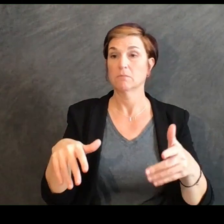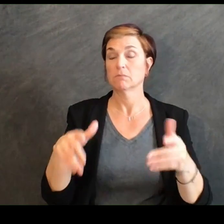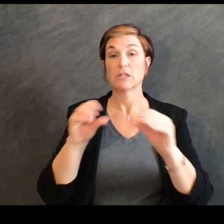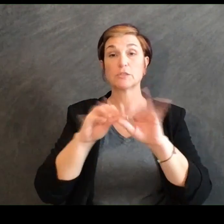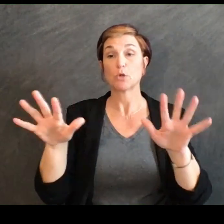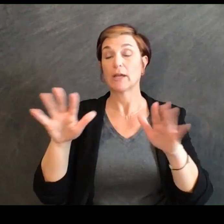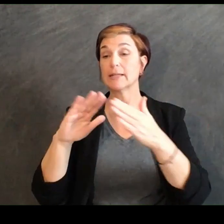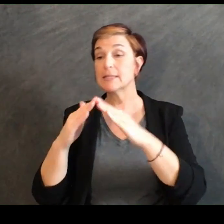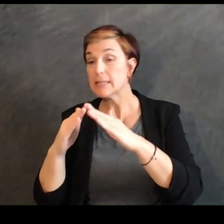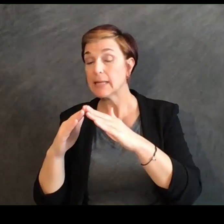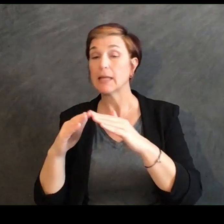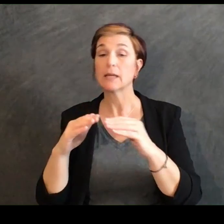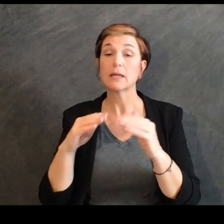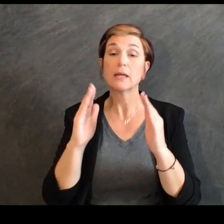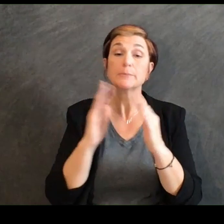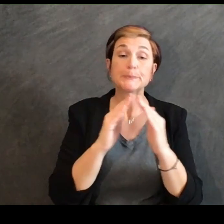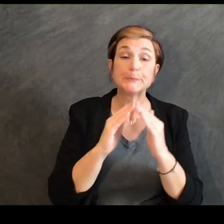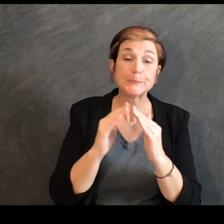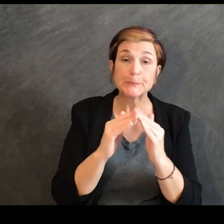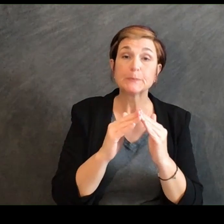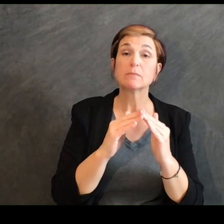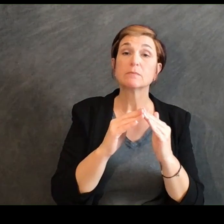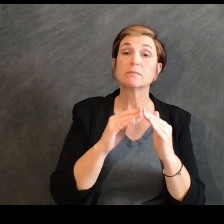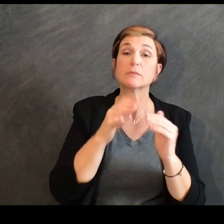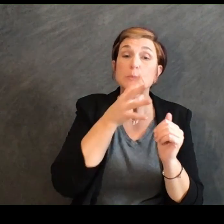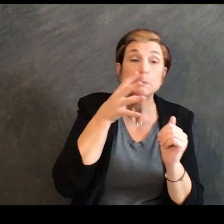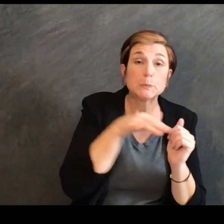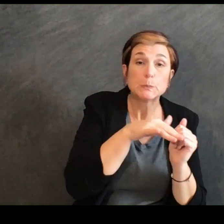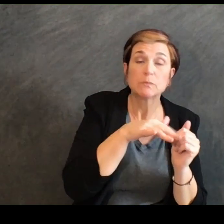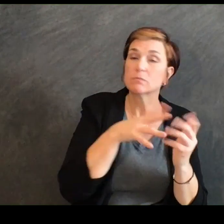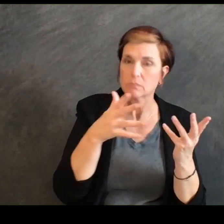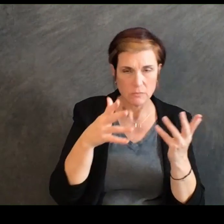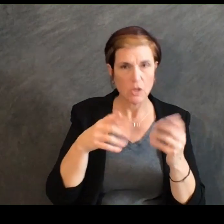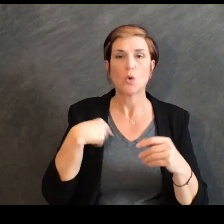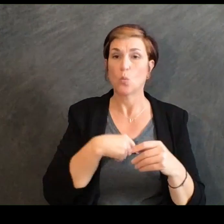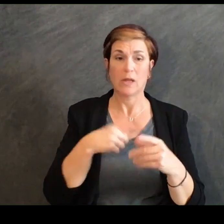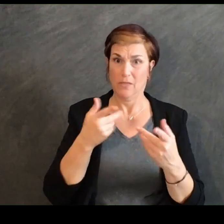communities the tools and tactics for attacking it are similar no matter where